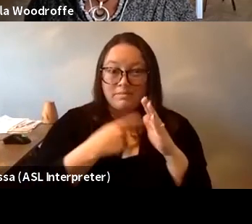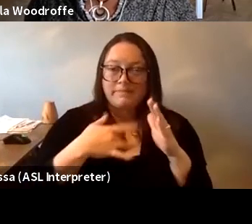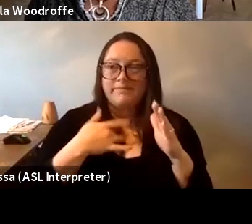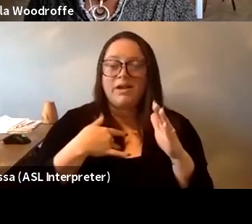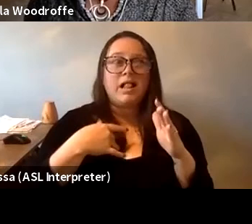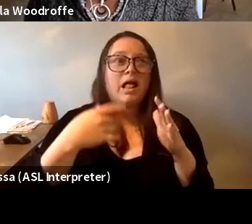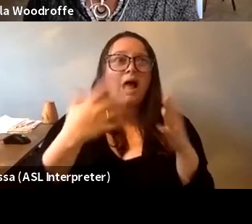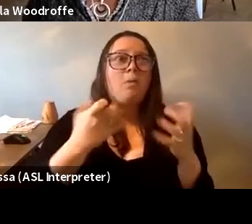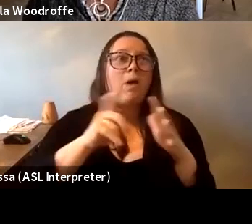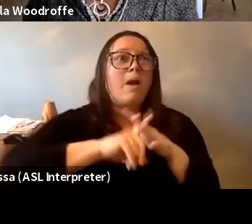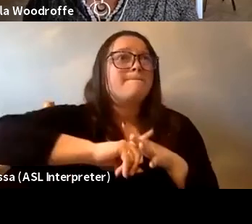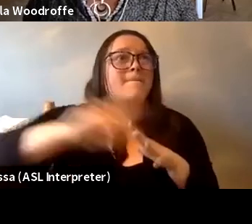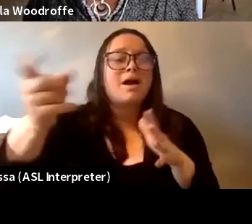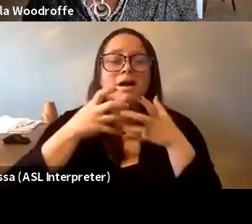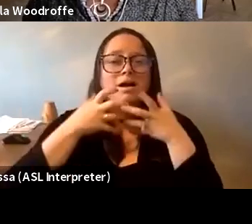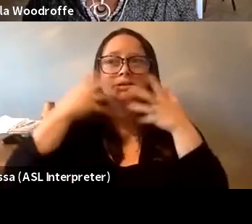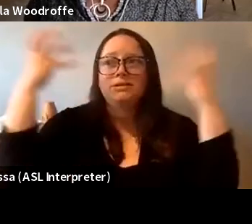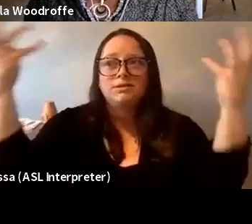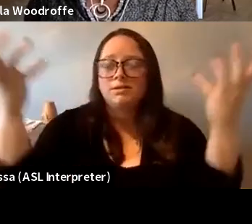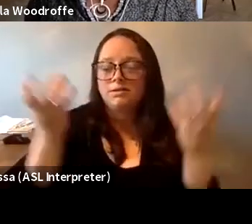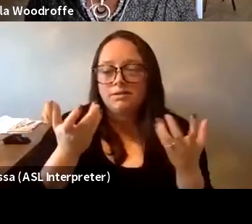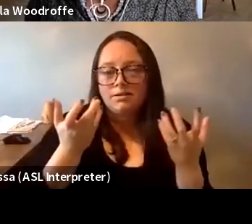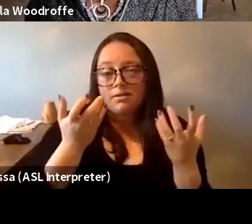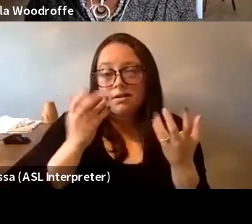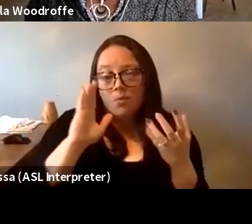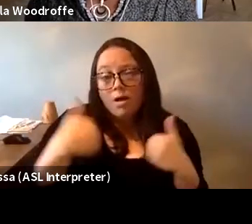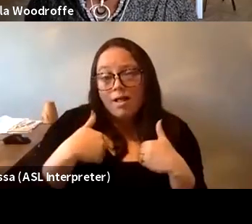there will be challenges because you know, like Paul wood says,